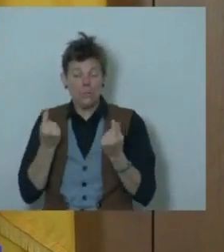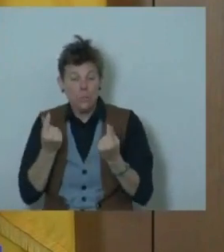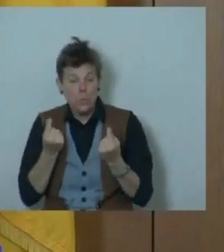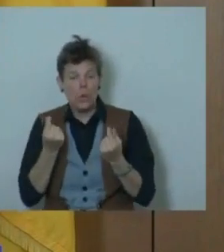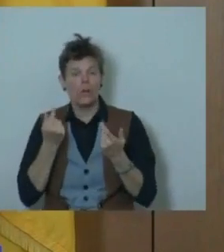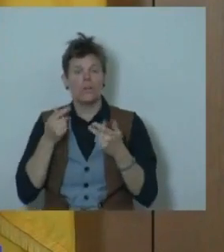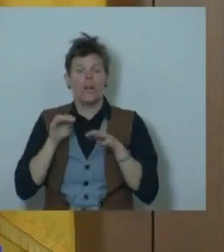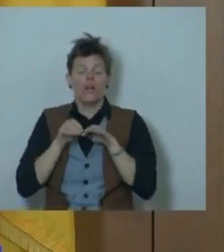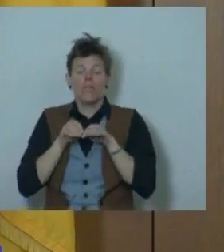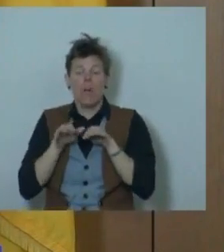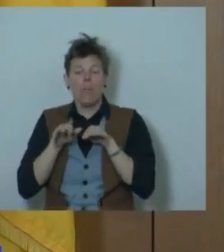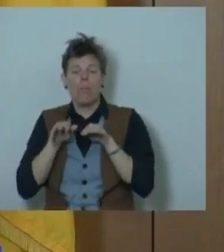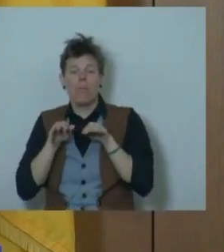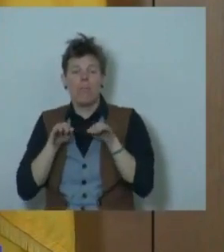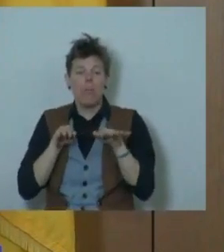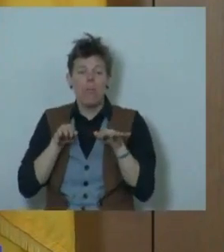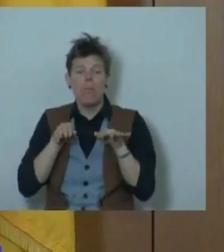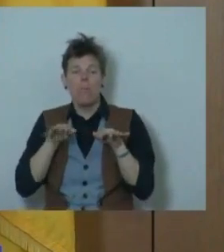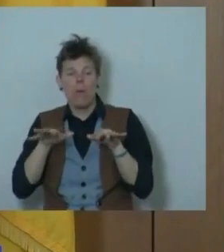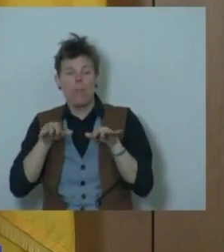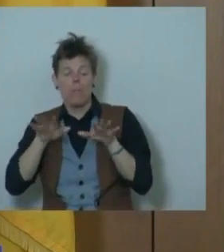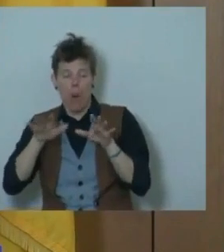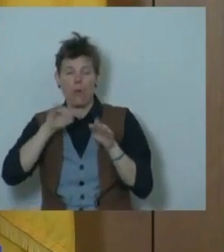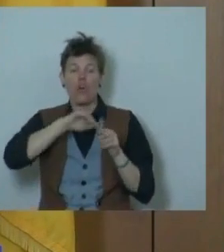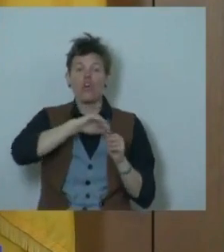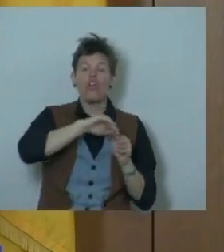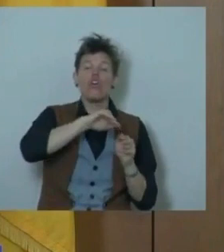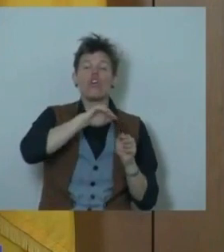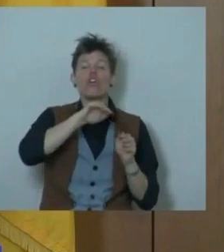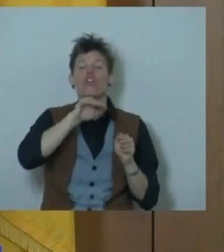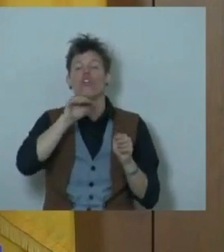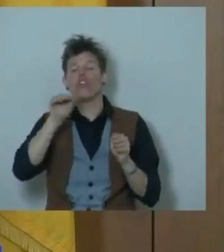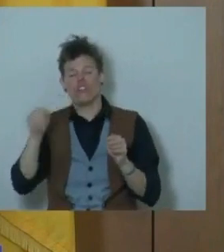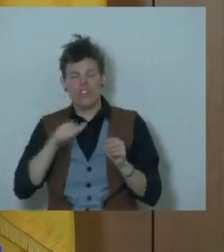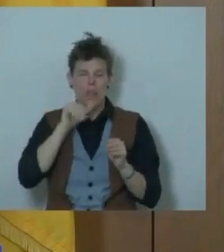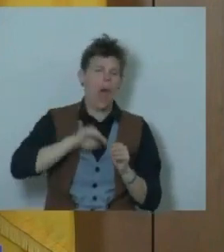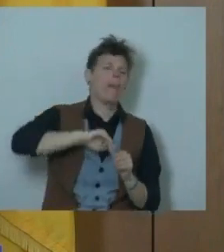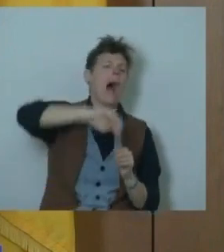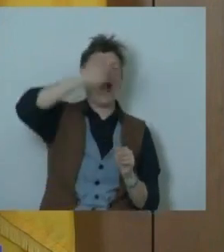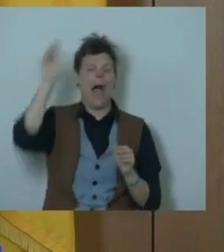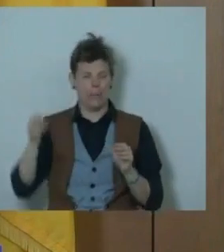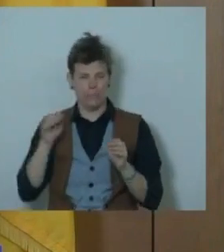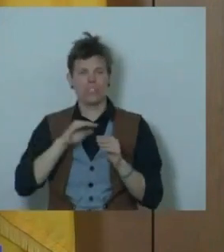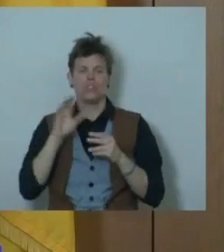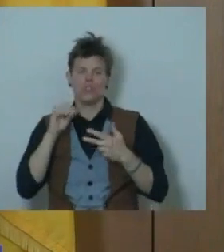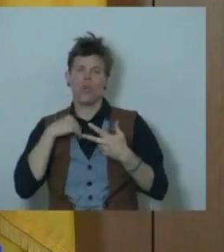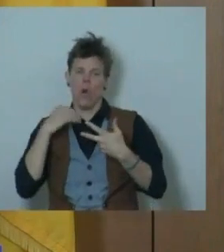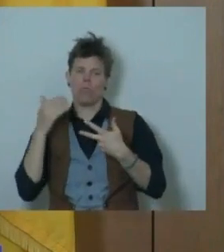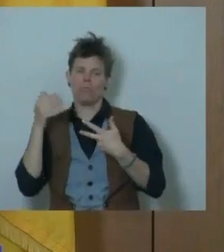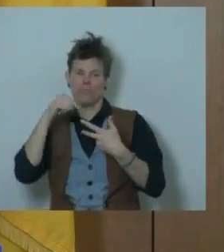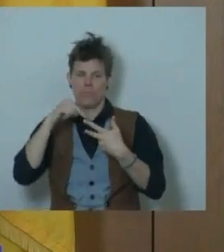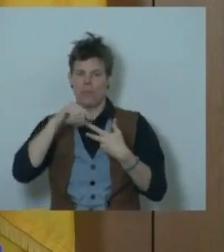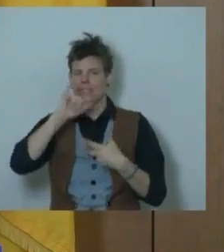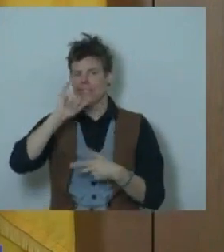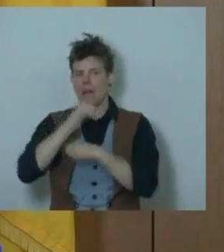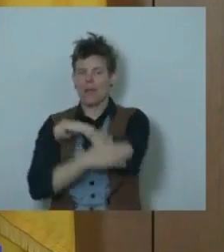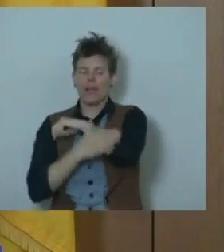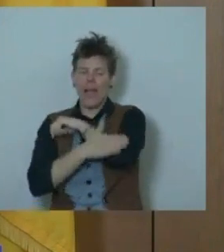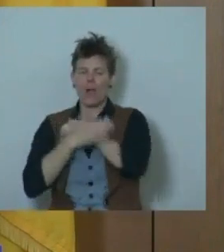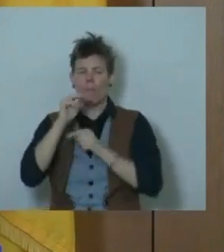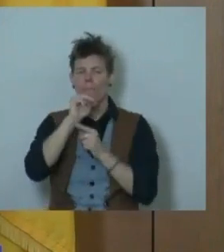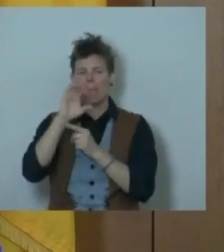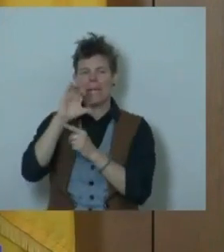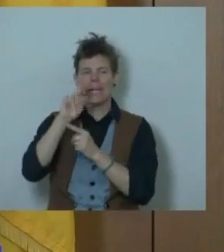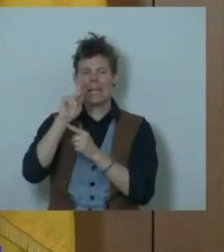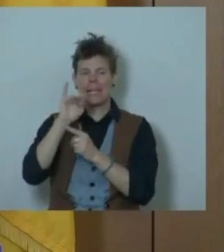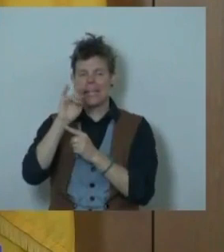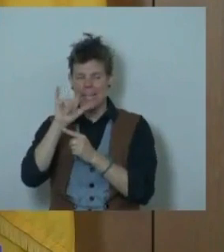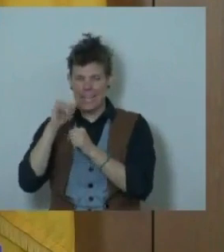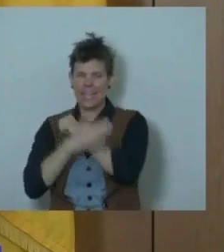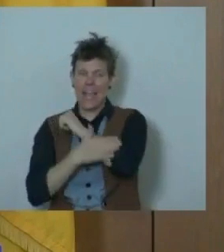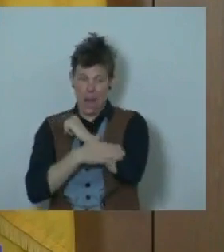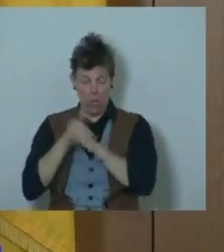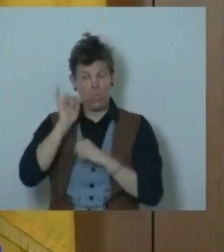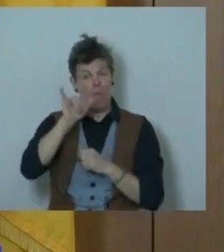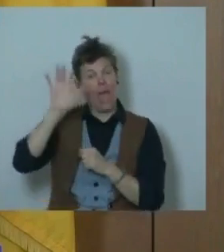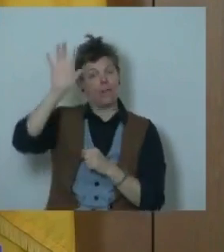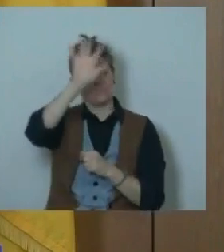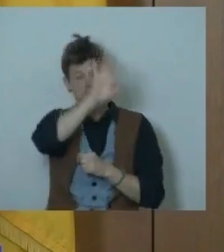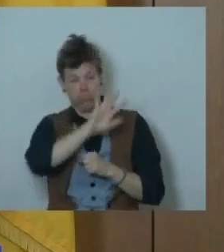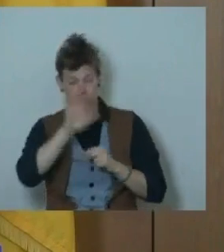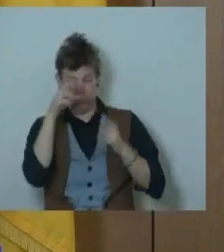GALLUP NEEDS EVERY NEW MEXICAN TO DO EVERYTHING THEY CAN SO WE CAN SLOW THE SPREAD, GET THROUGH THE PEAK AND START TO COME DOWN.